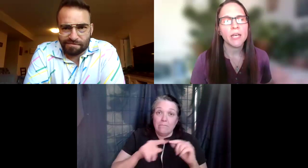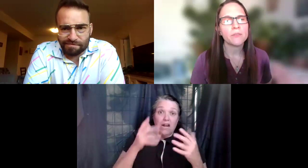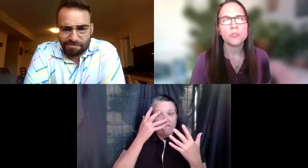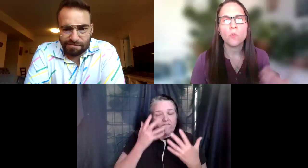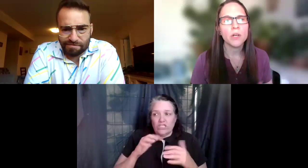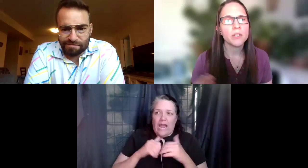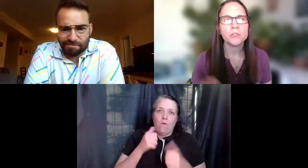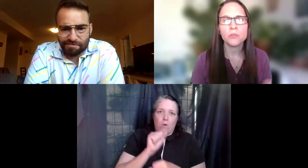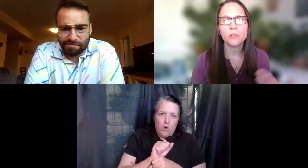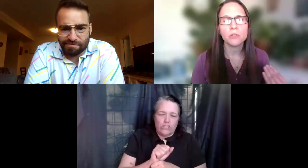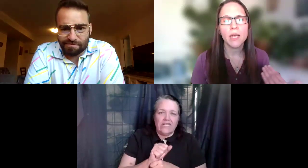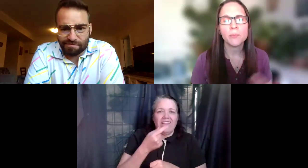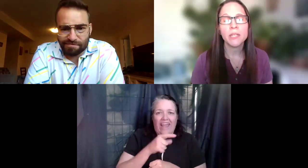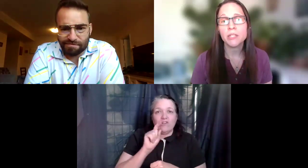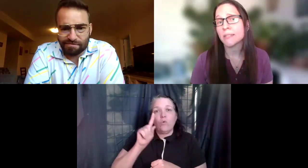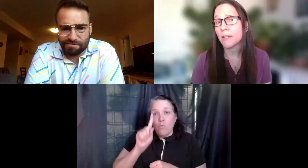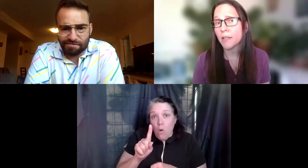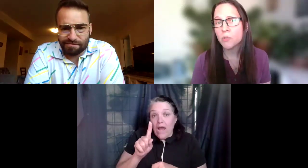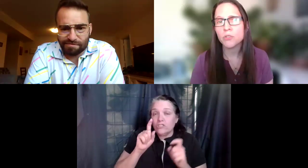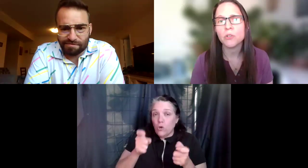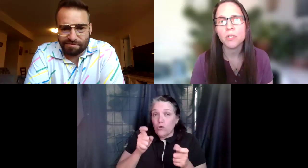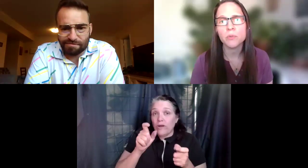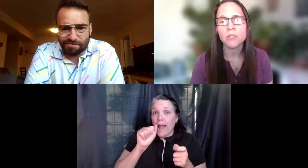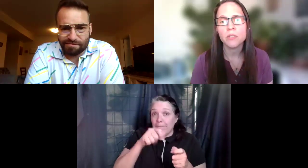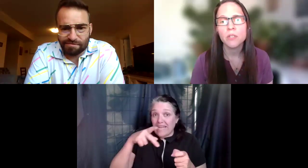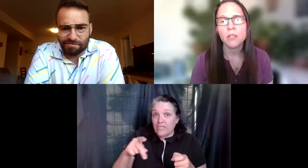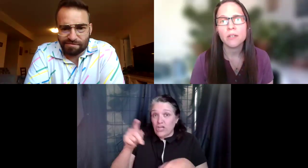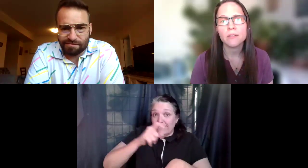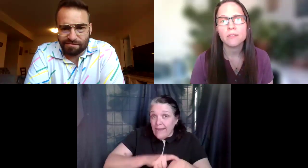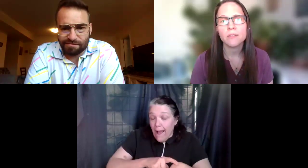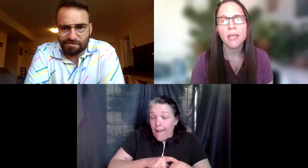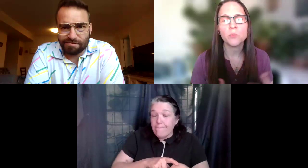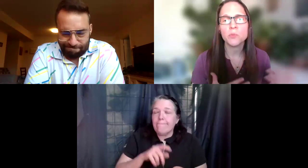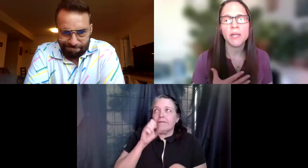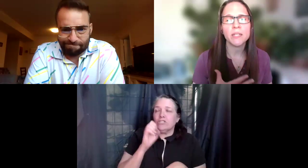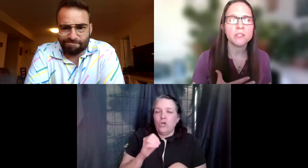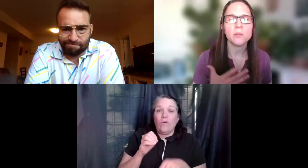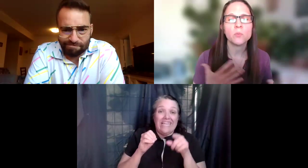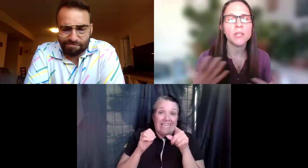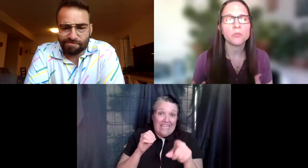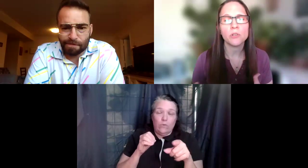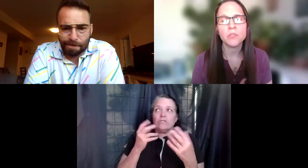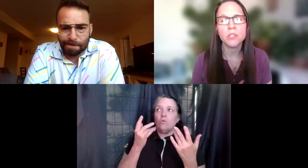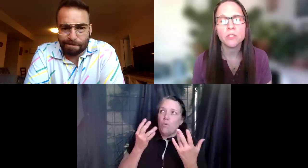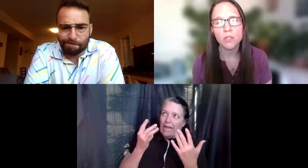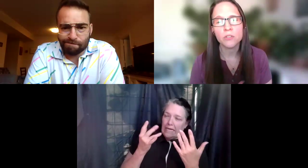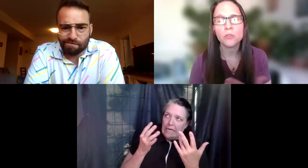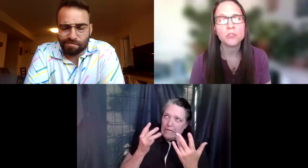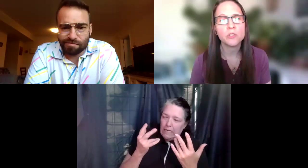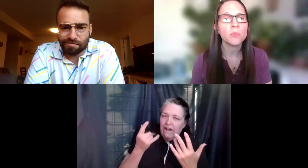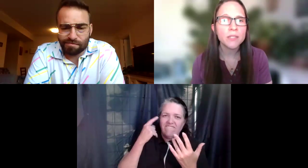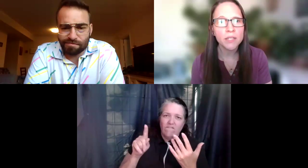they have to do one donor application at a time. So it was... Hayden was biding his time waiting for all of these donors to be